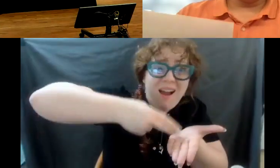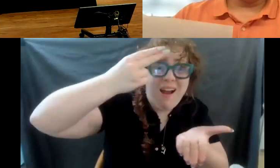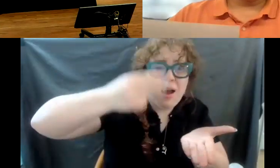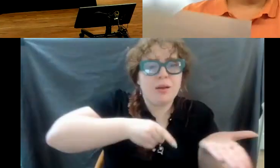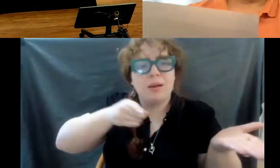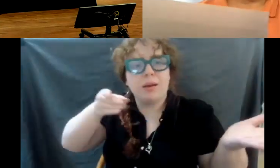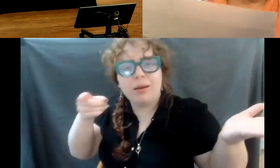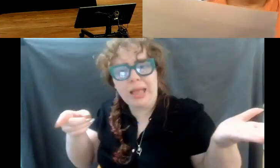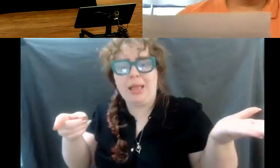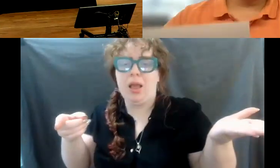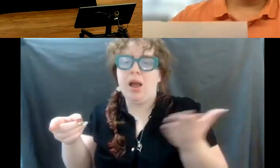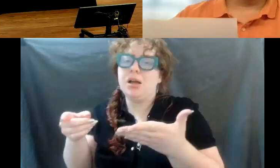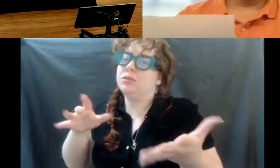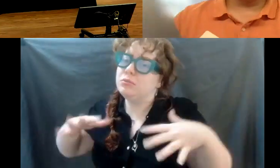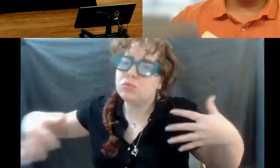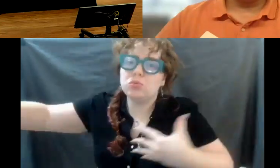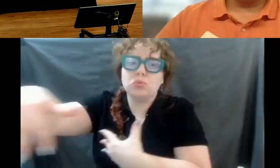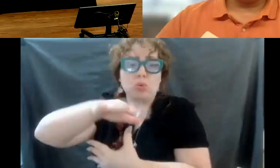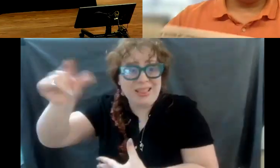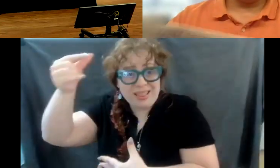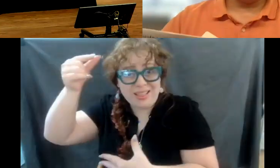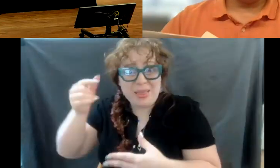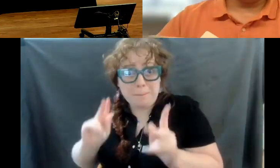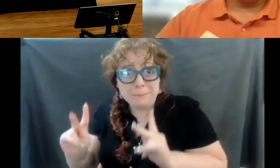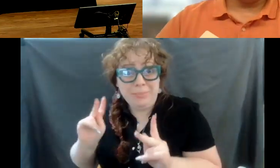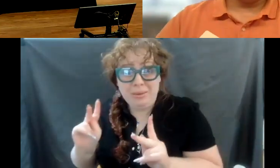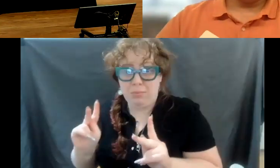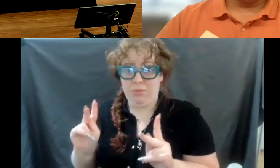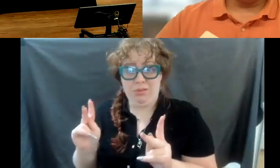and both produce a tremendous social cost that drives division